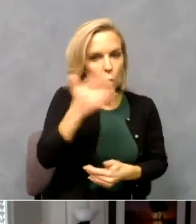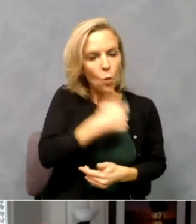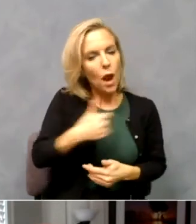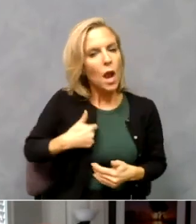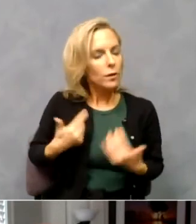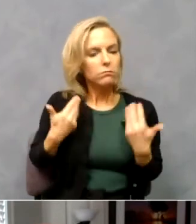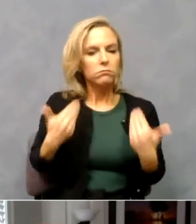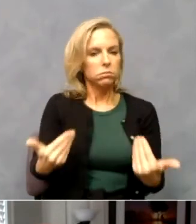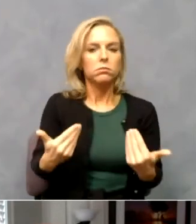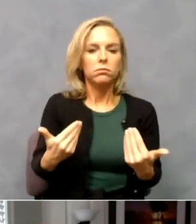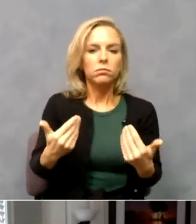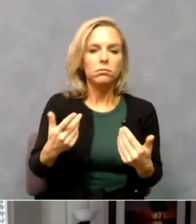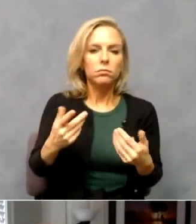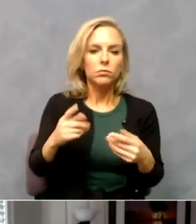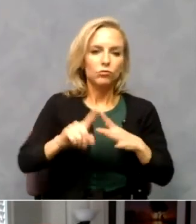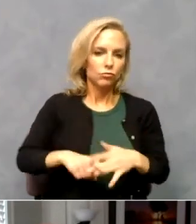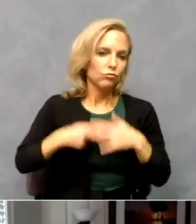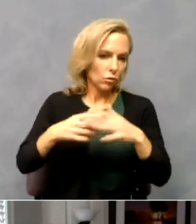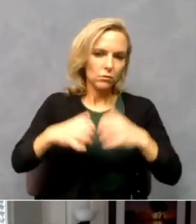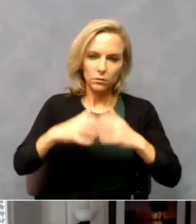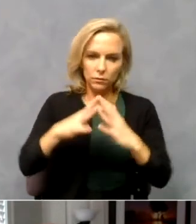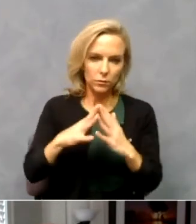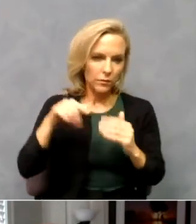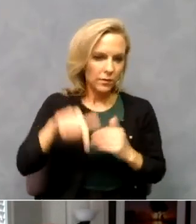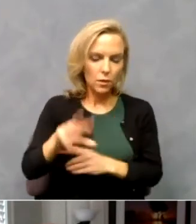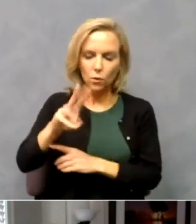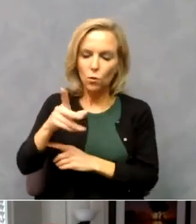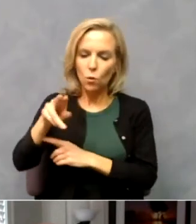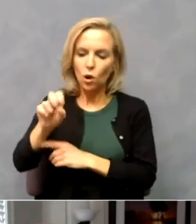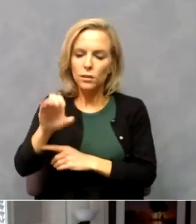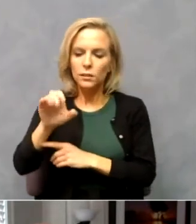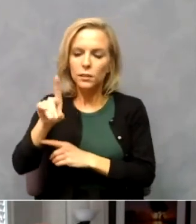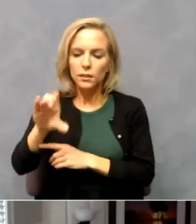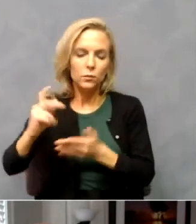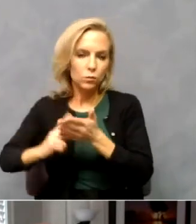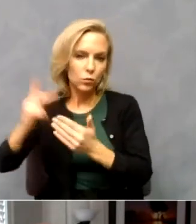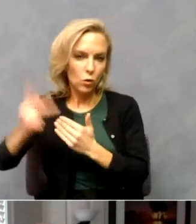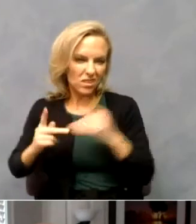Walgreens federal program. The secretary just spoke about so we could